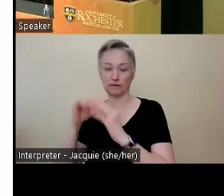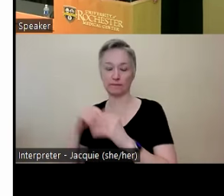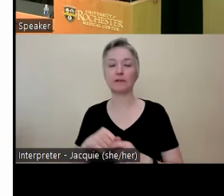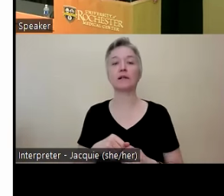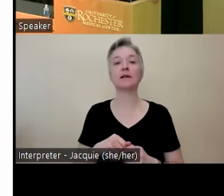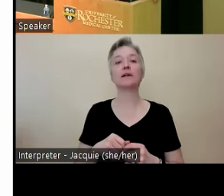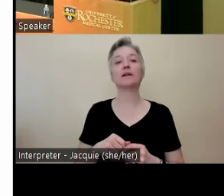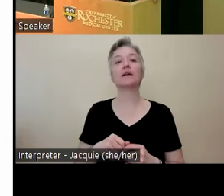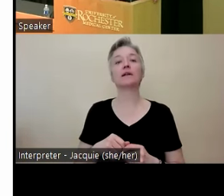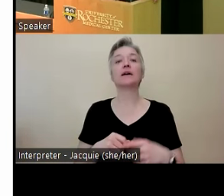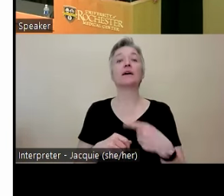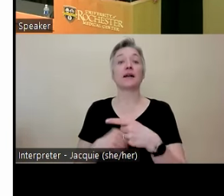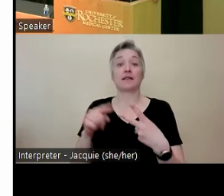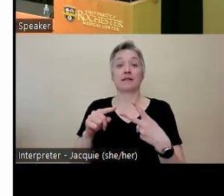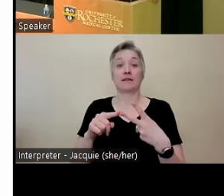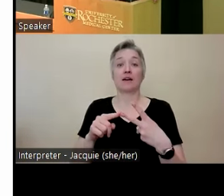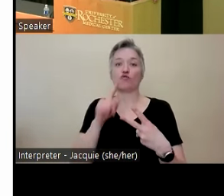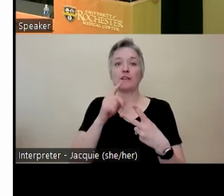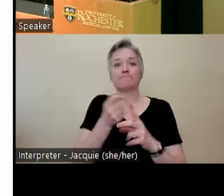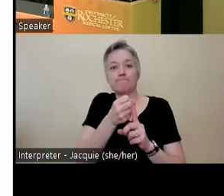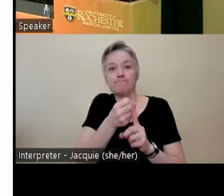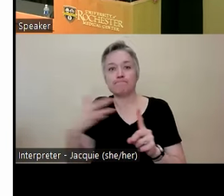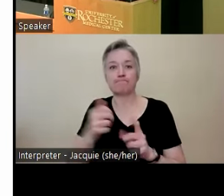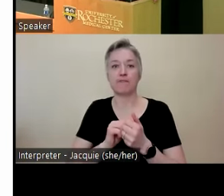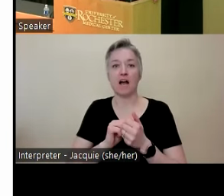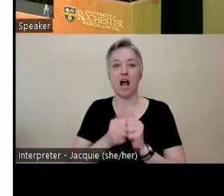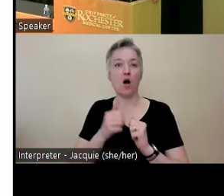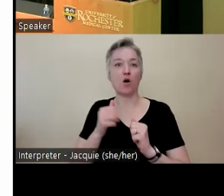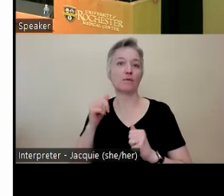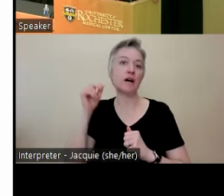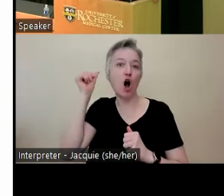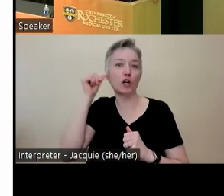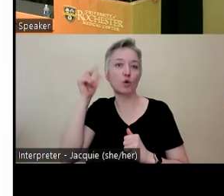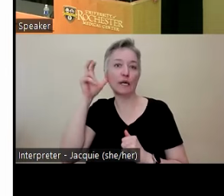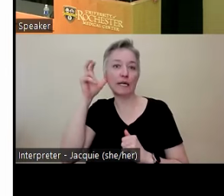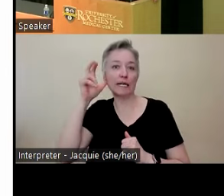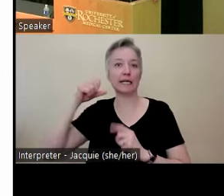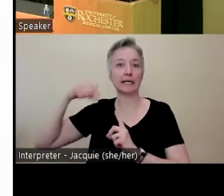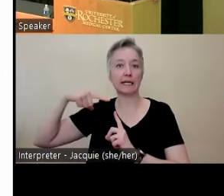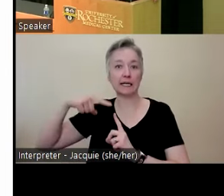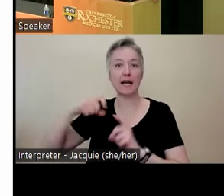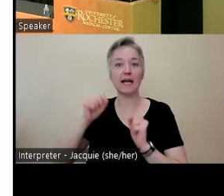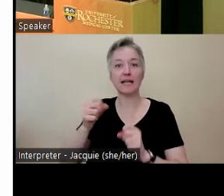deeper to directly examine how auditory sensory input may impact both autonomic and cognitive